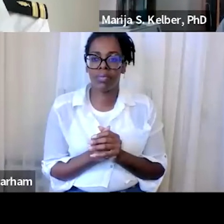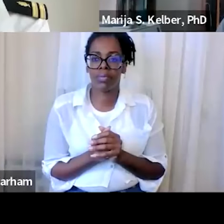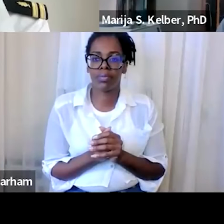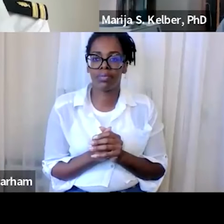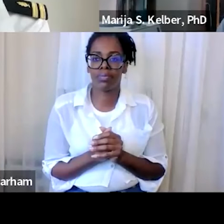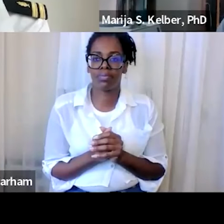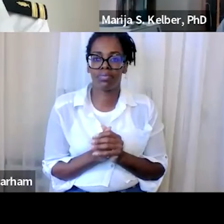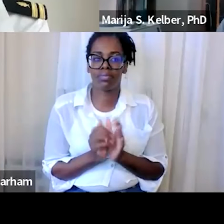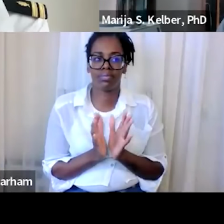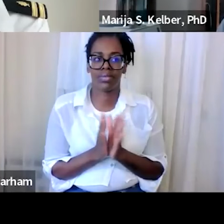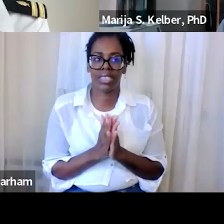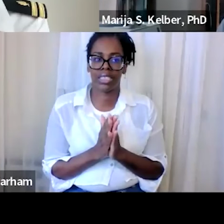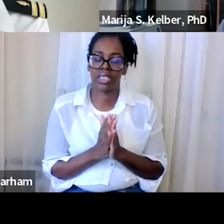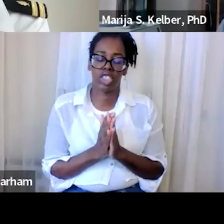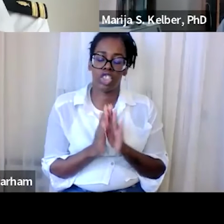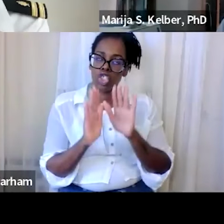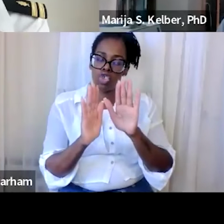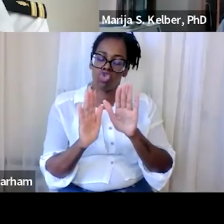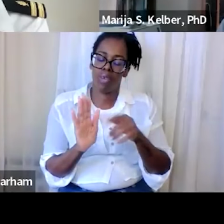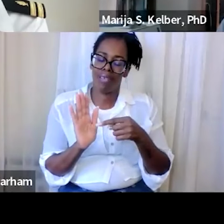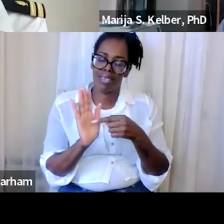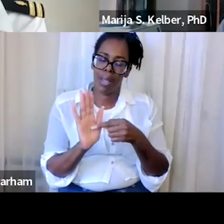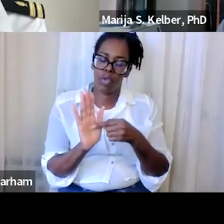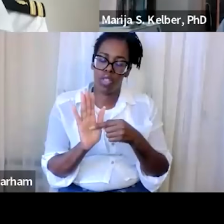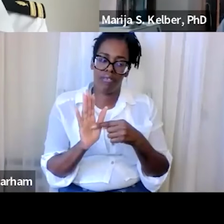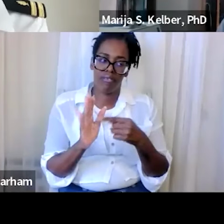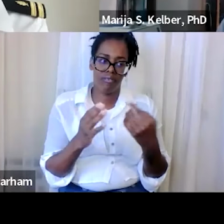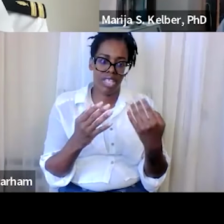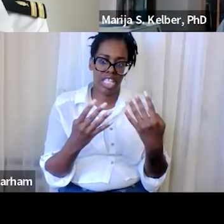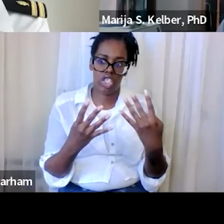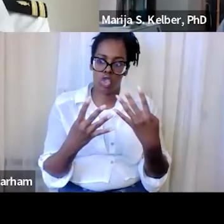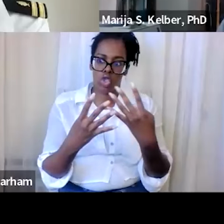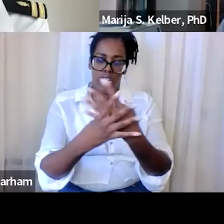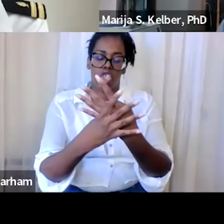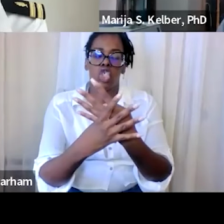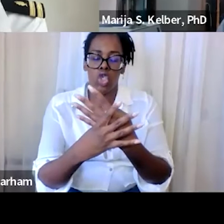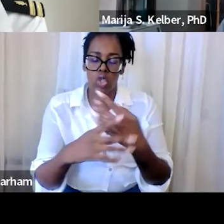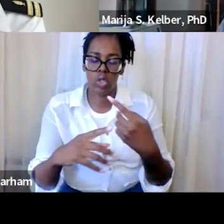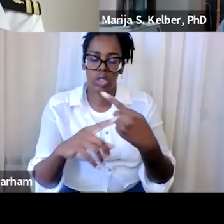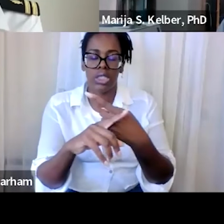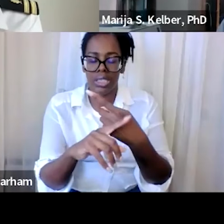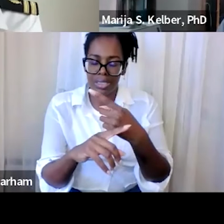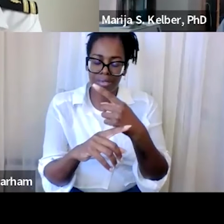Again, I think this is a really great example of intersectional identities, understanding that every service member and veteran